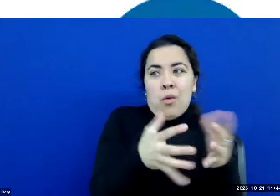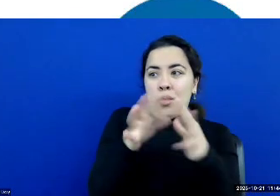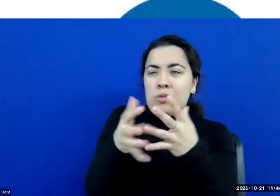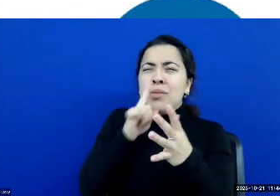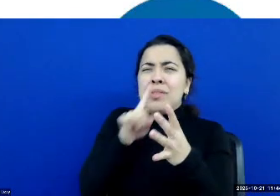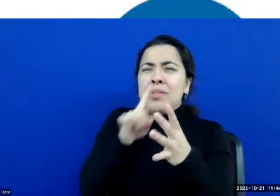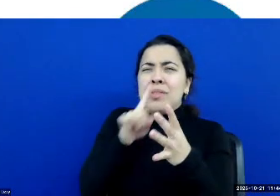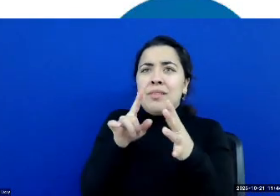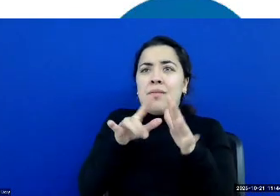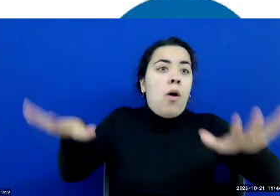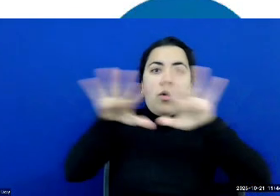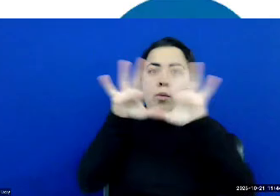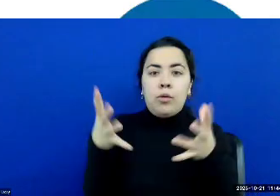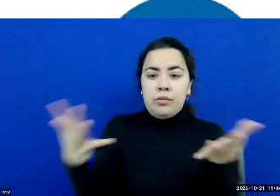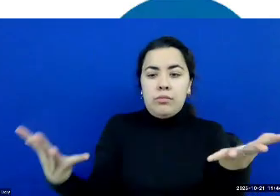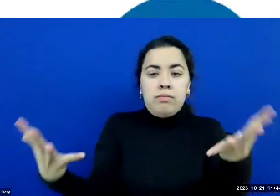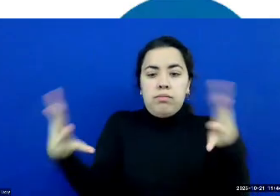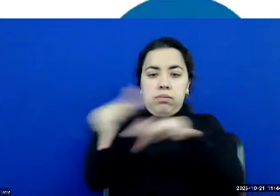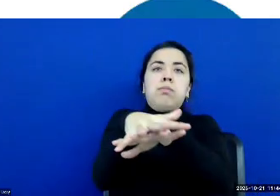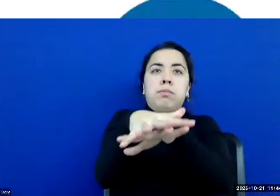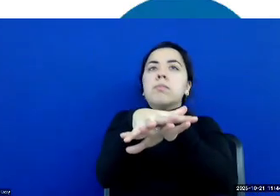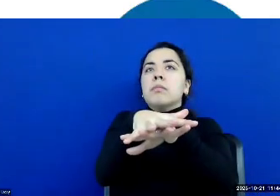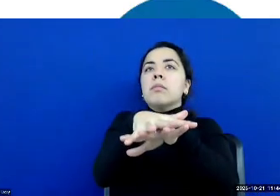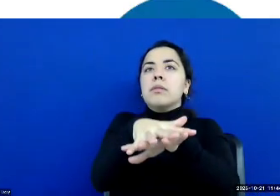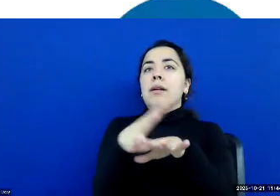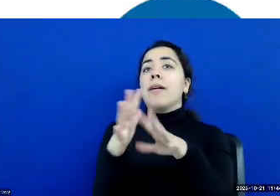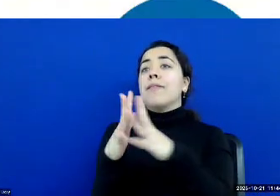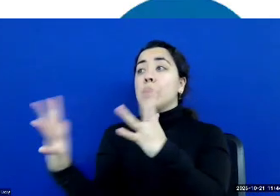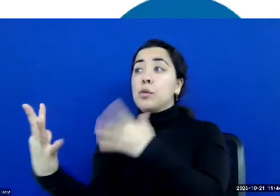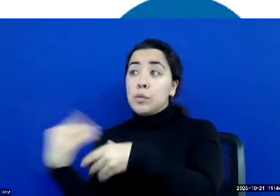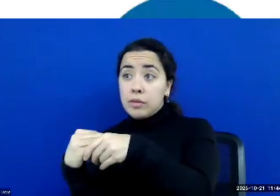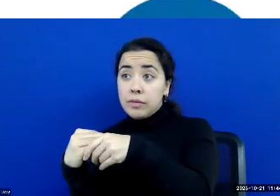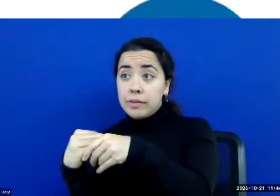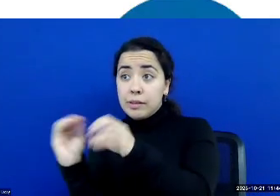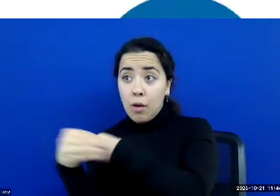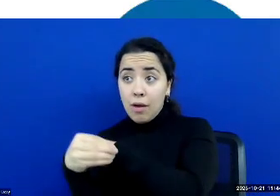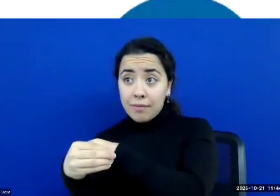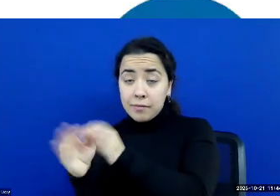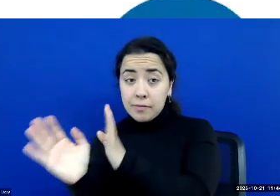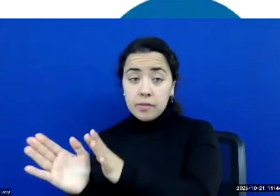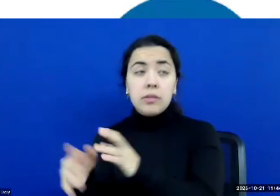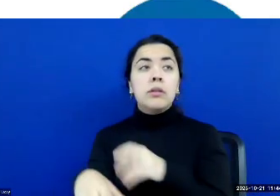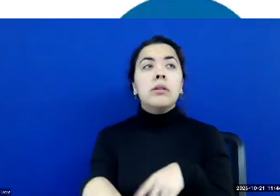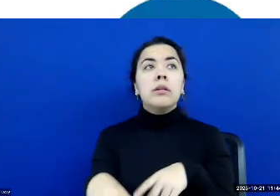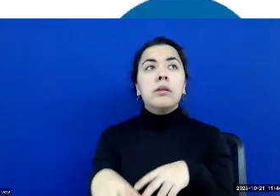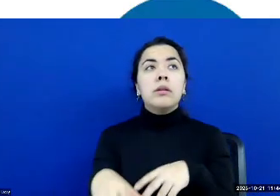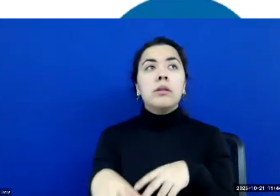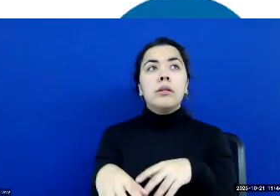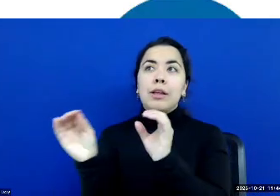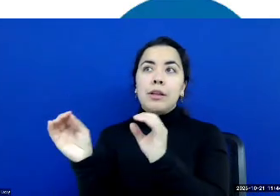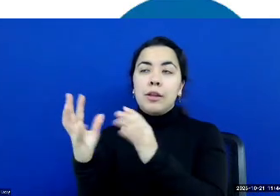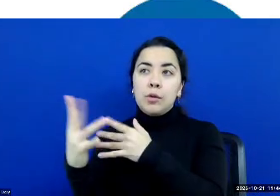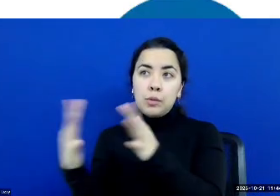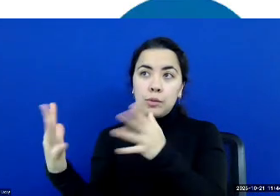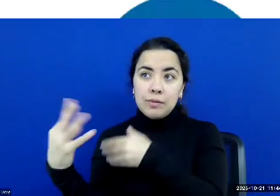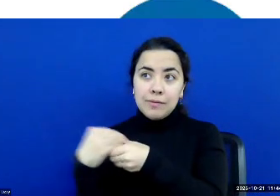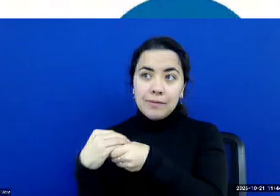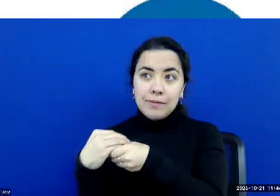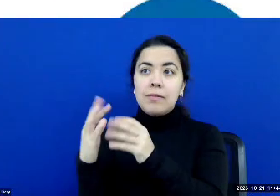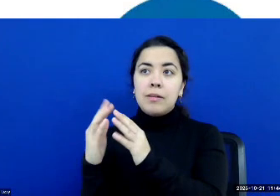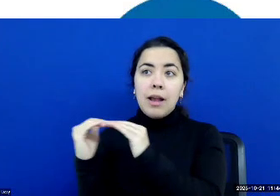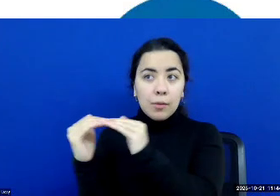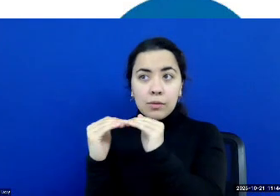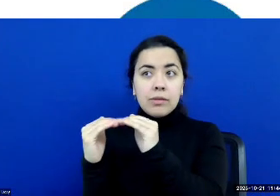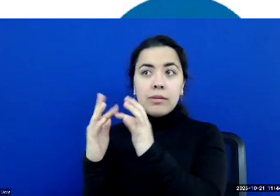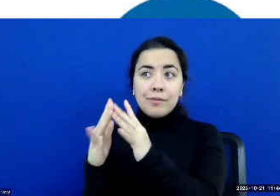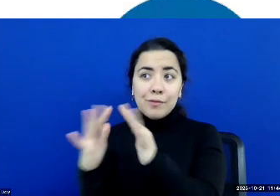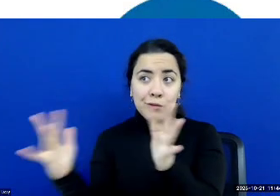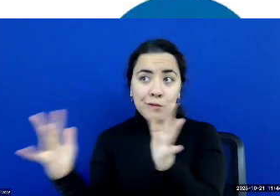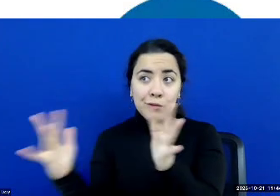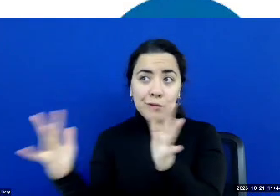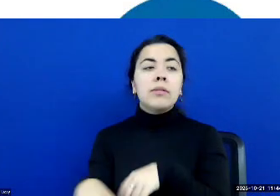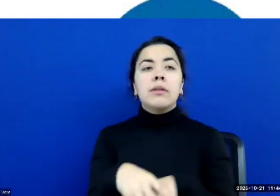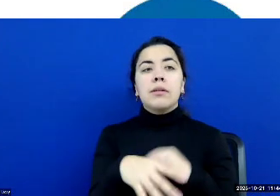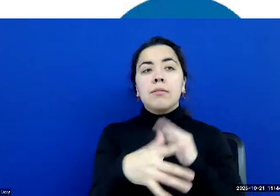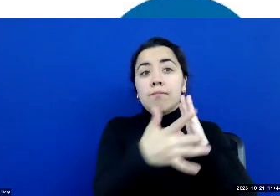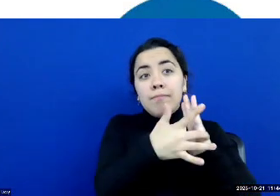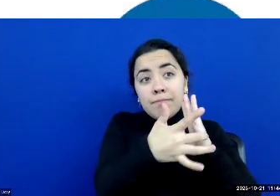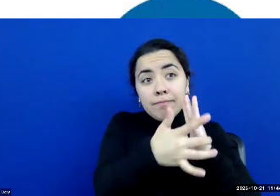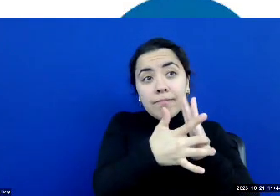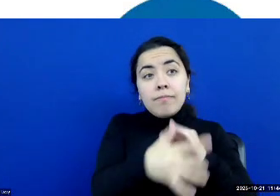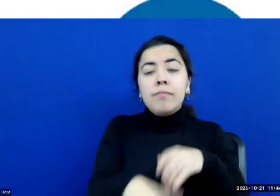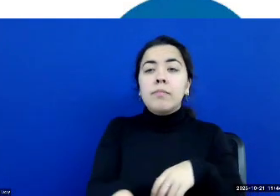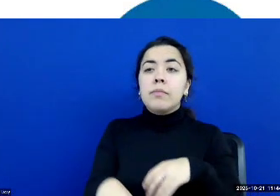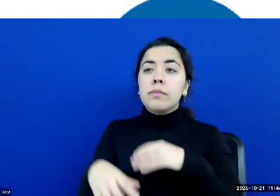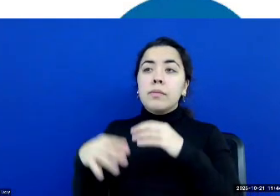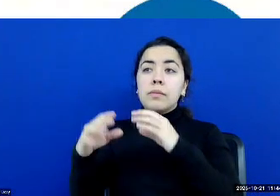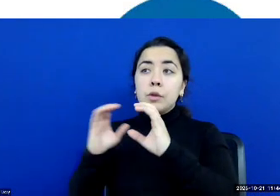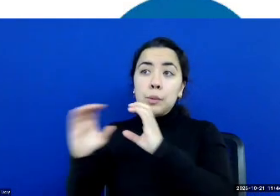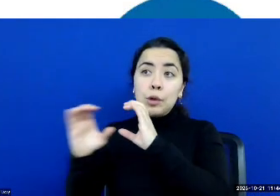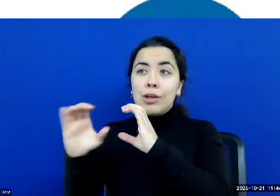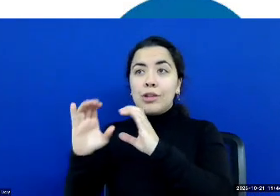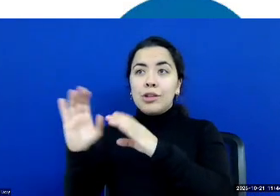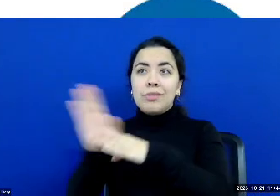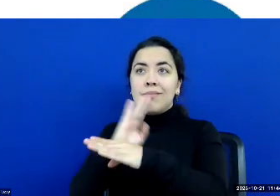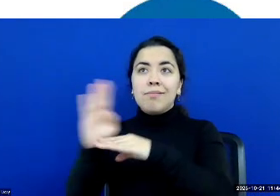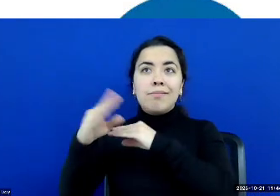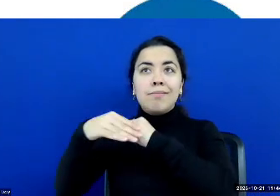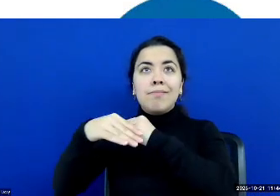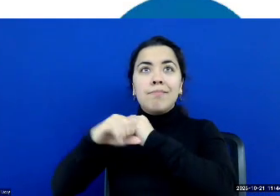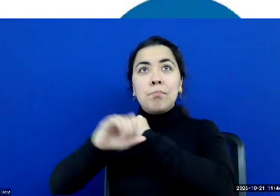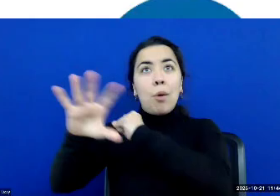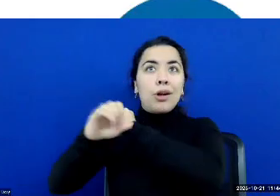Kathleen DeForest: both worlds, all worlds. So there's the inclusivity office, you know, Inclusivity, equity, and diversity. There's IT, there's marketing and communications. Currently.